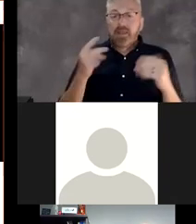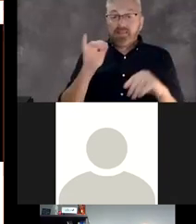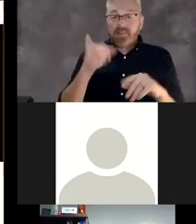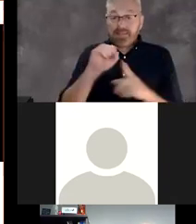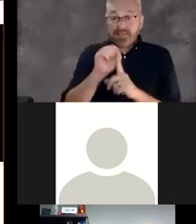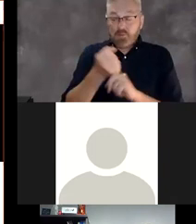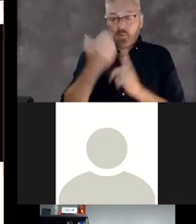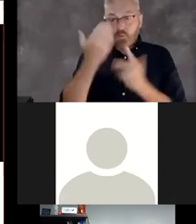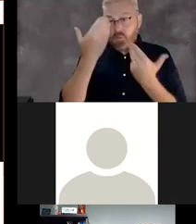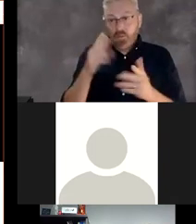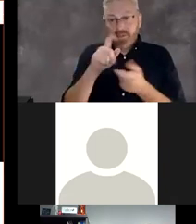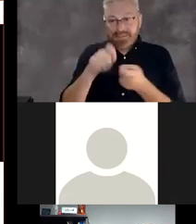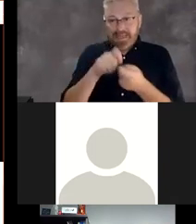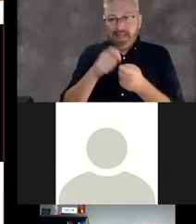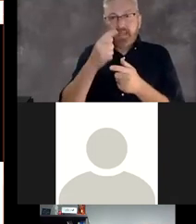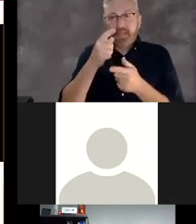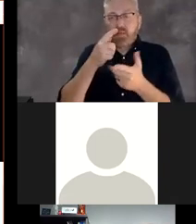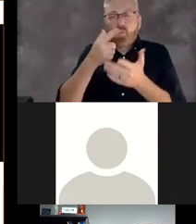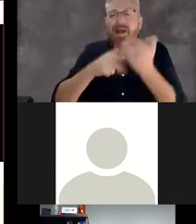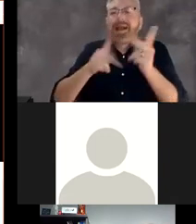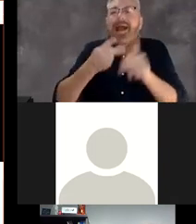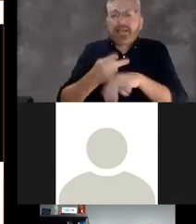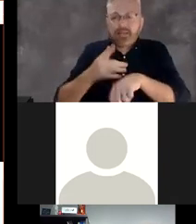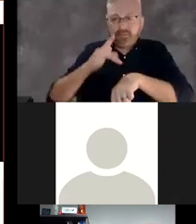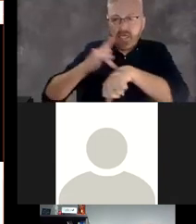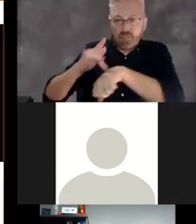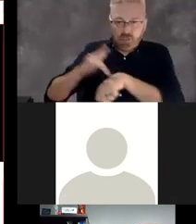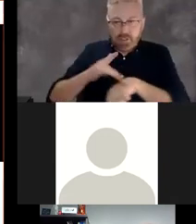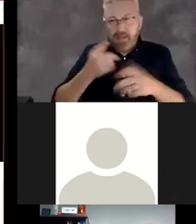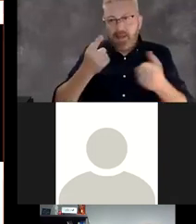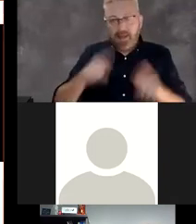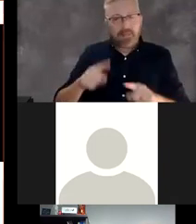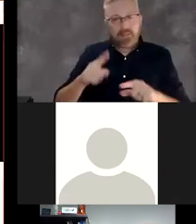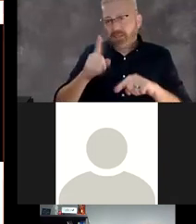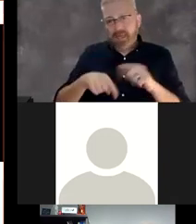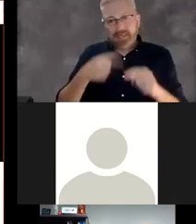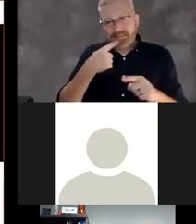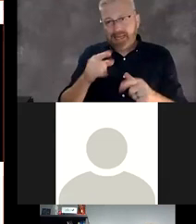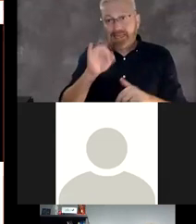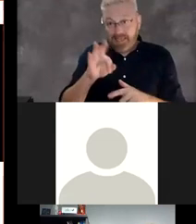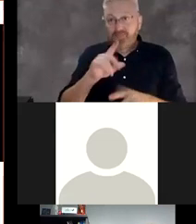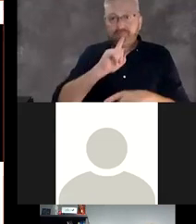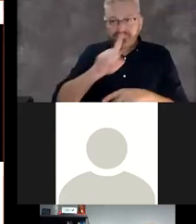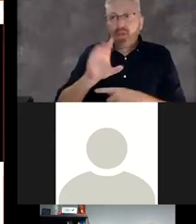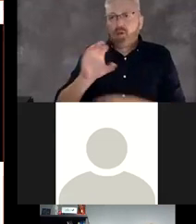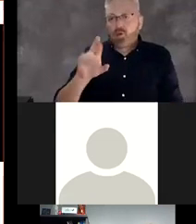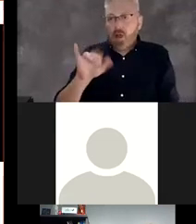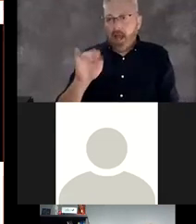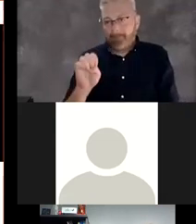EXACTLY WHAT TOUCHING OCCURRED SO WE CAN'T TELL A CRIME WAS COMMITTED JUST BASED ON THAT INFORMATION.